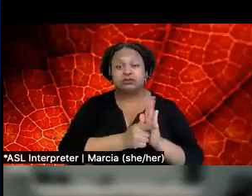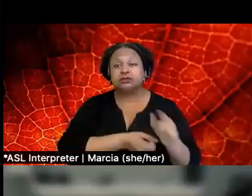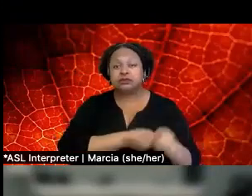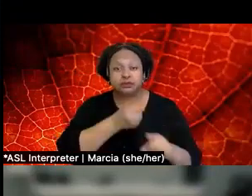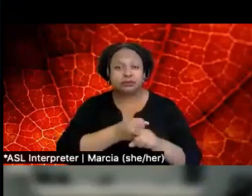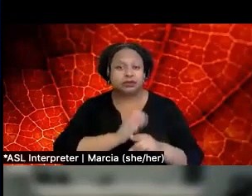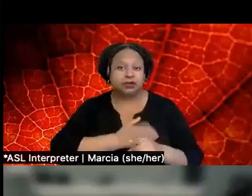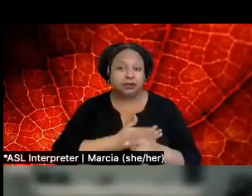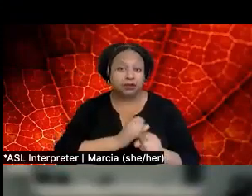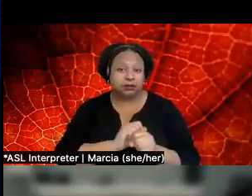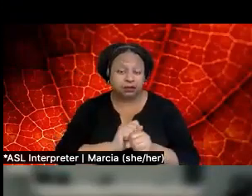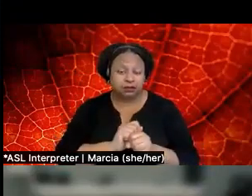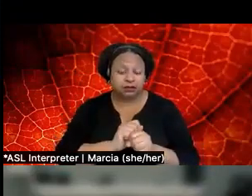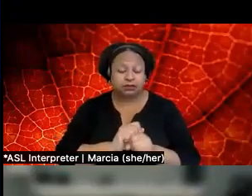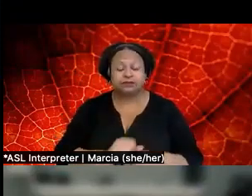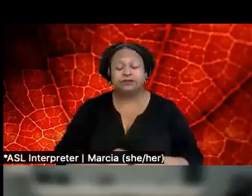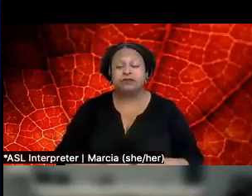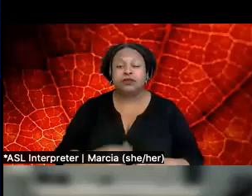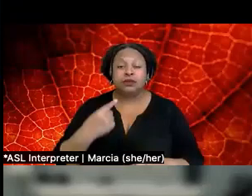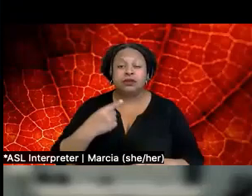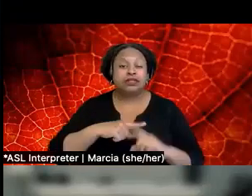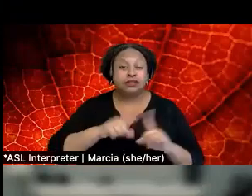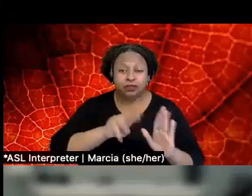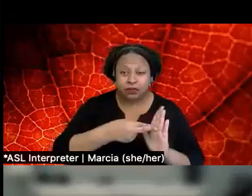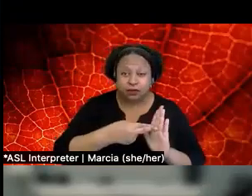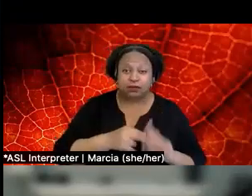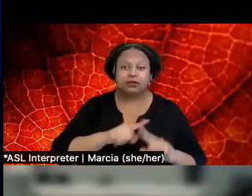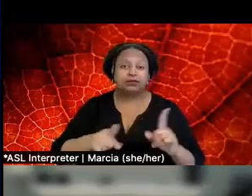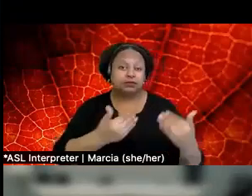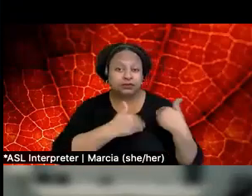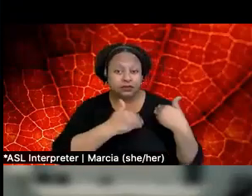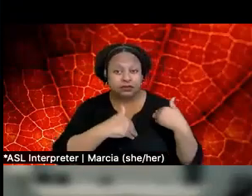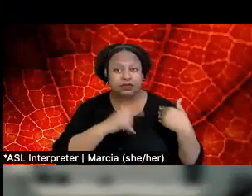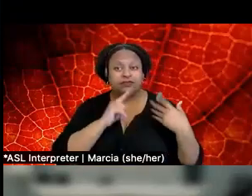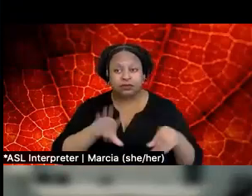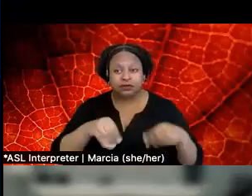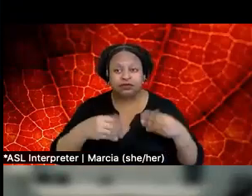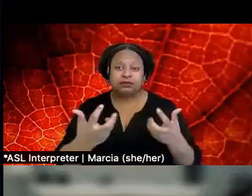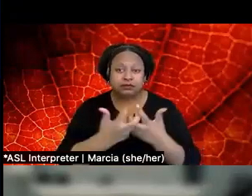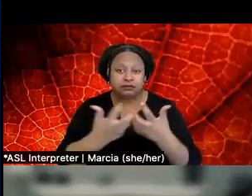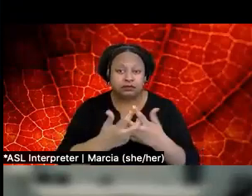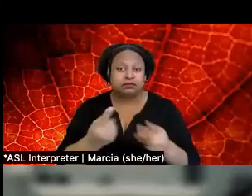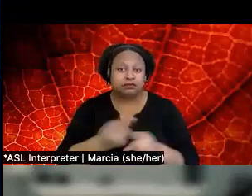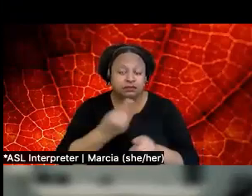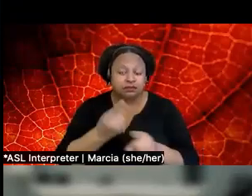And what are the different roles and responsibilities in providing accommodation. Next slide.